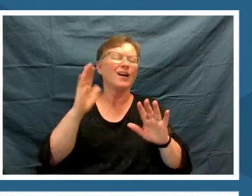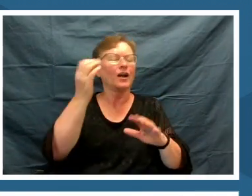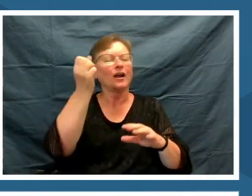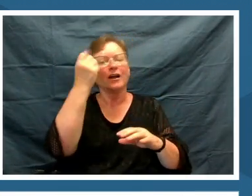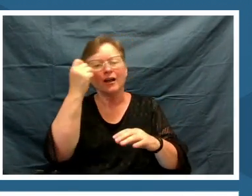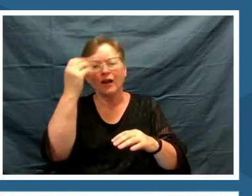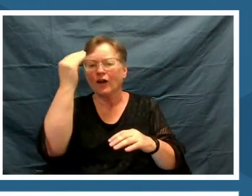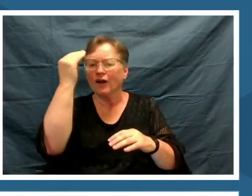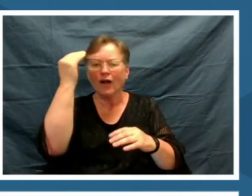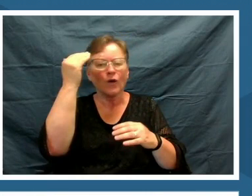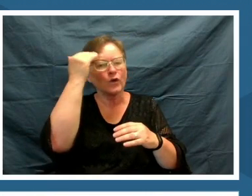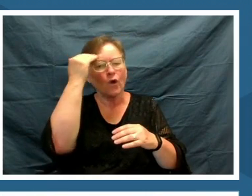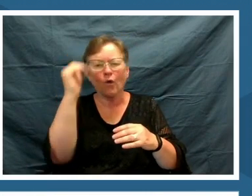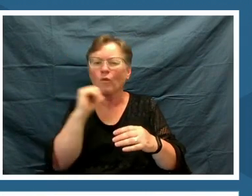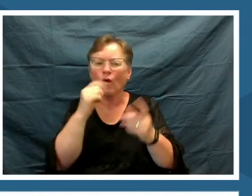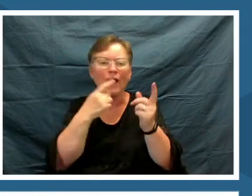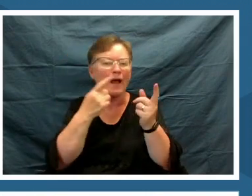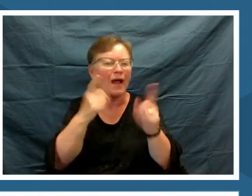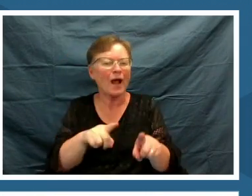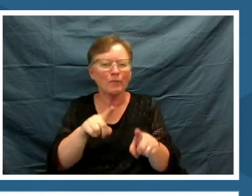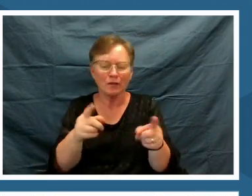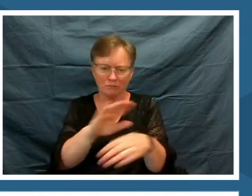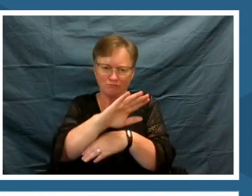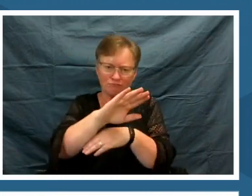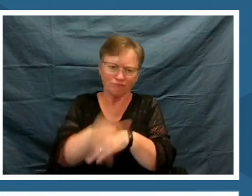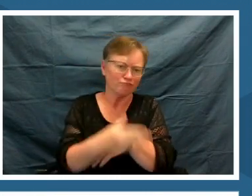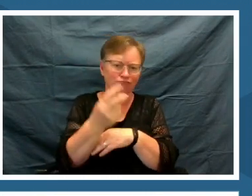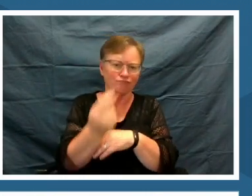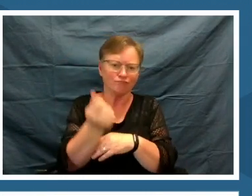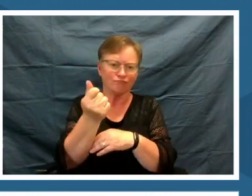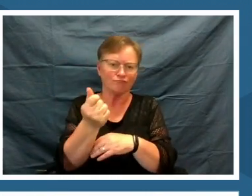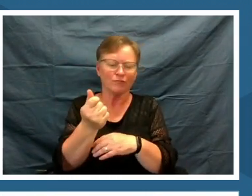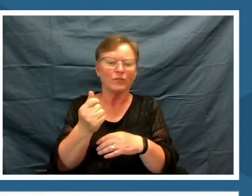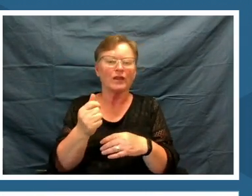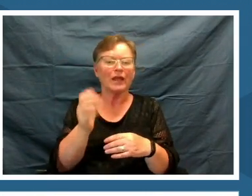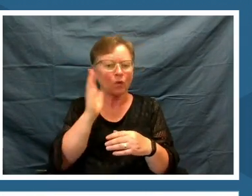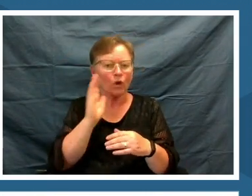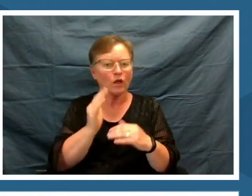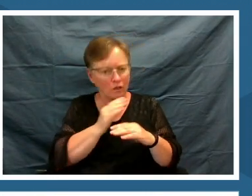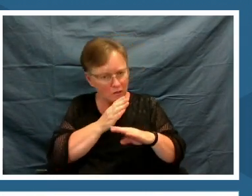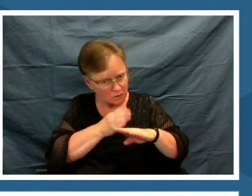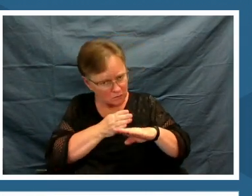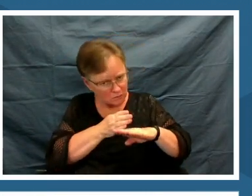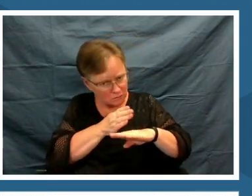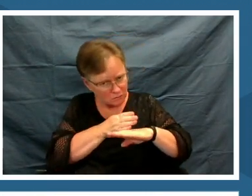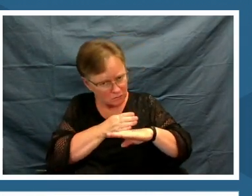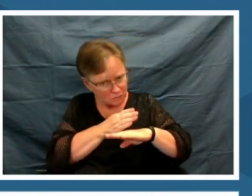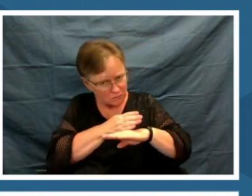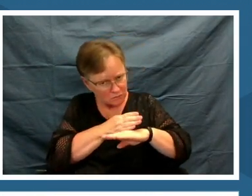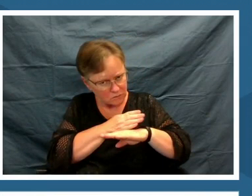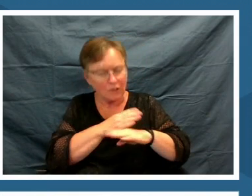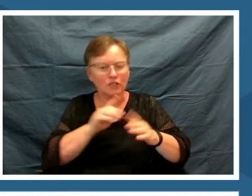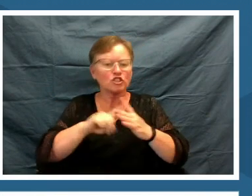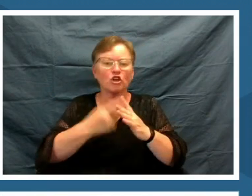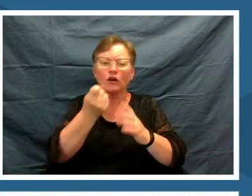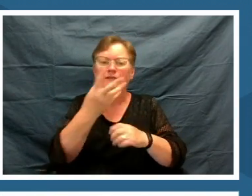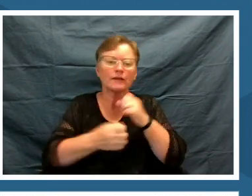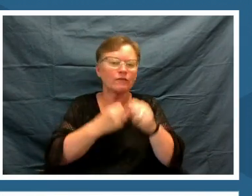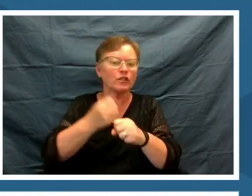uh it's gone to build upon the work that started several years ago with the next generation science and engineering